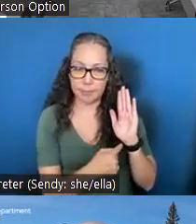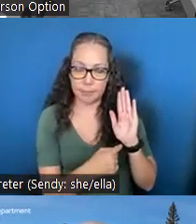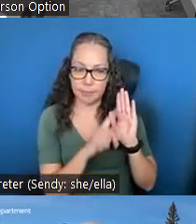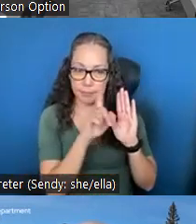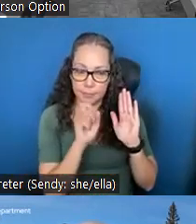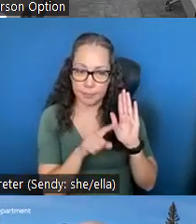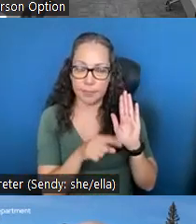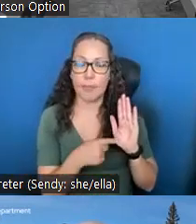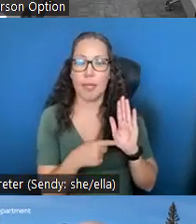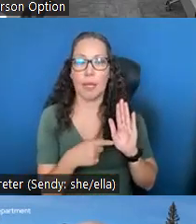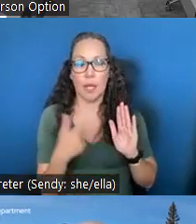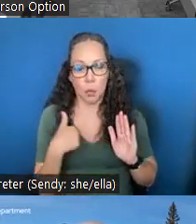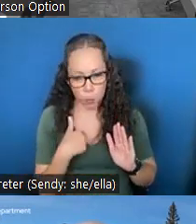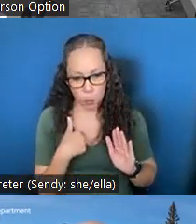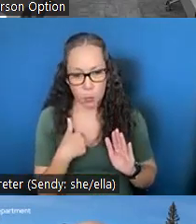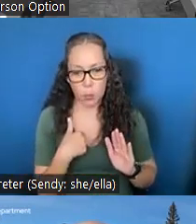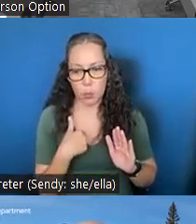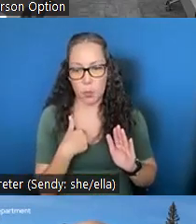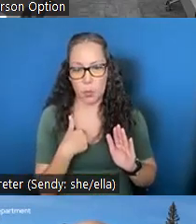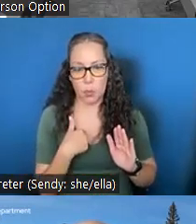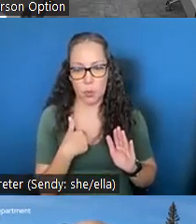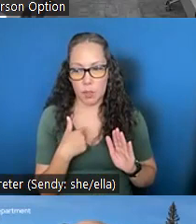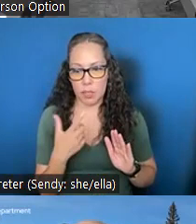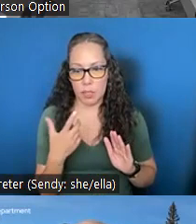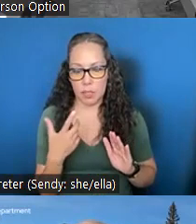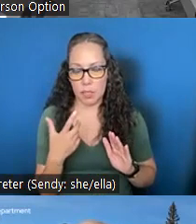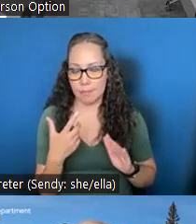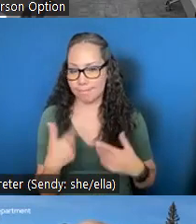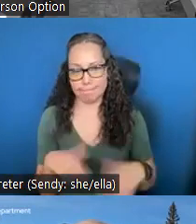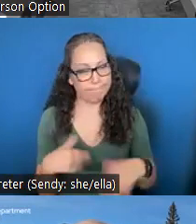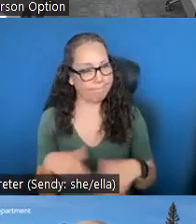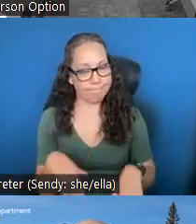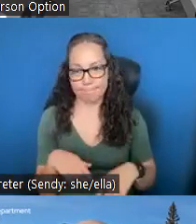this initiative I can't say enough good things about collaborative Consulting and their their